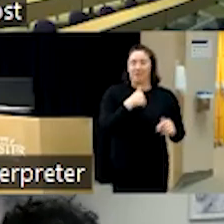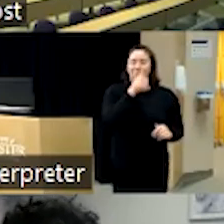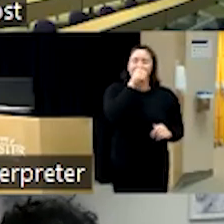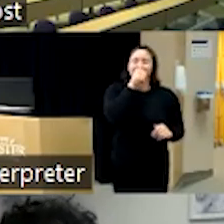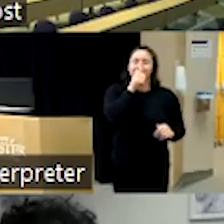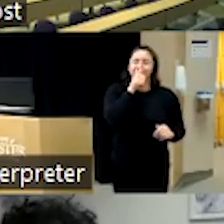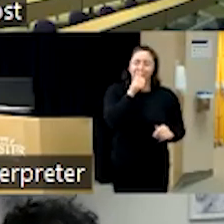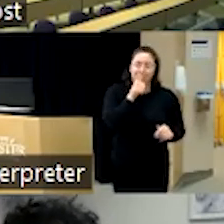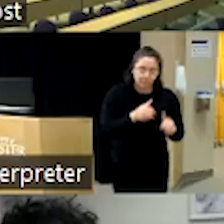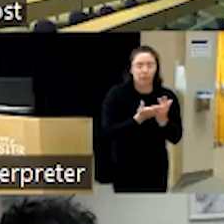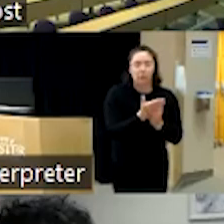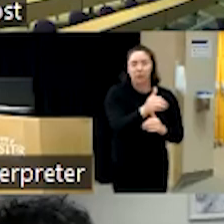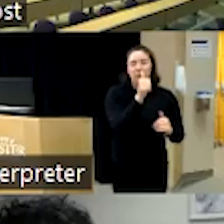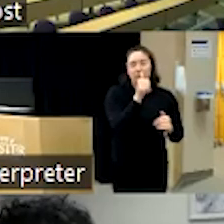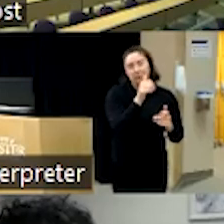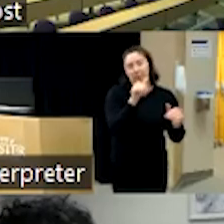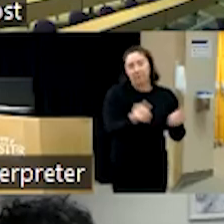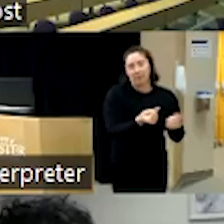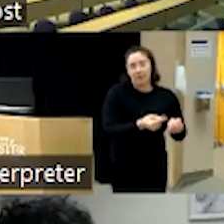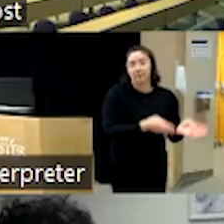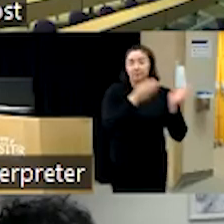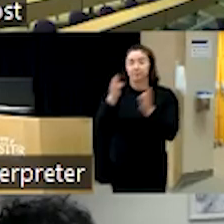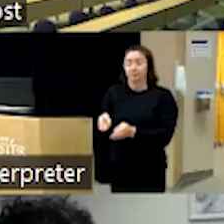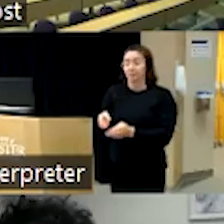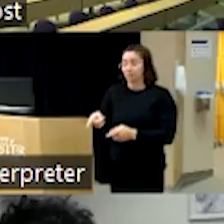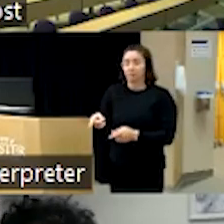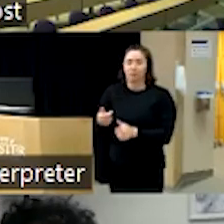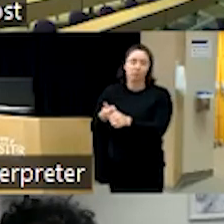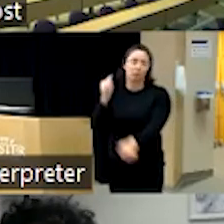the other ones the avoidance ones they don't don't do anything on the weekends or during the